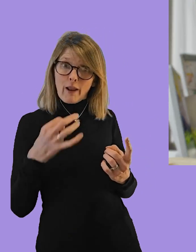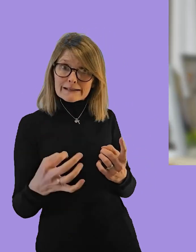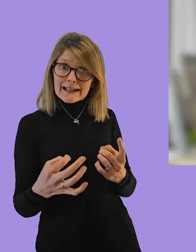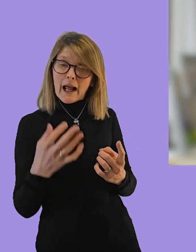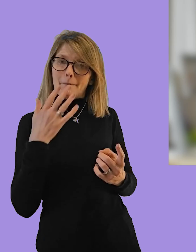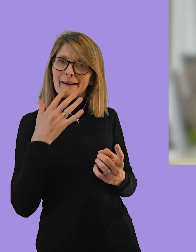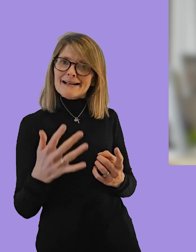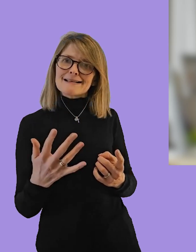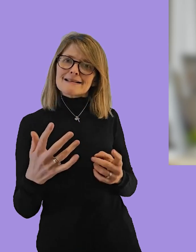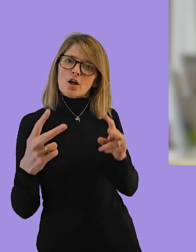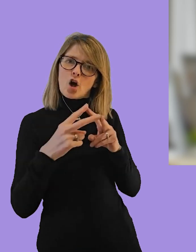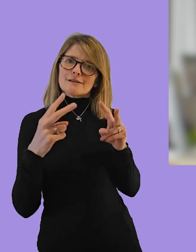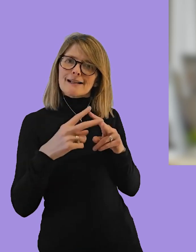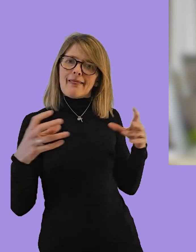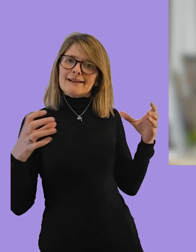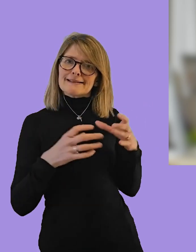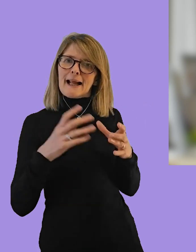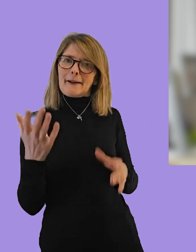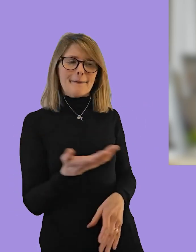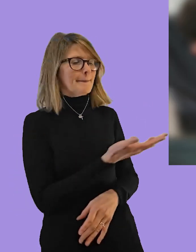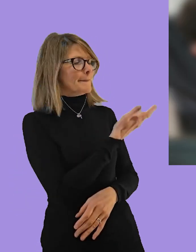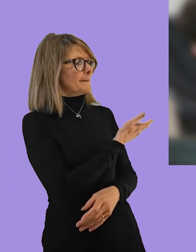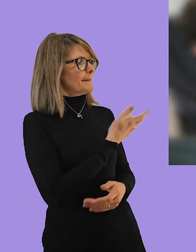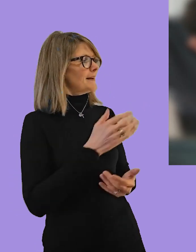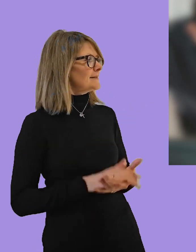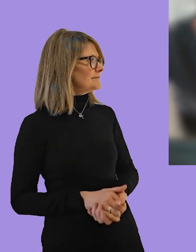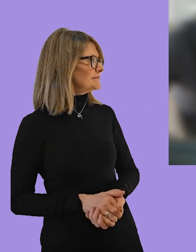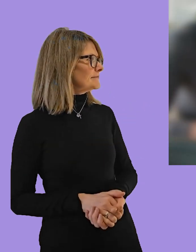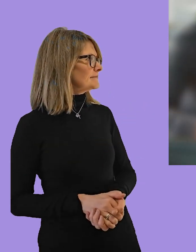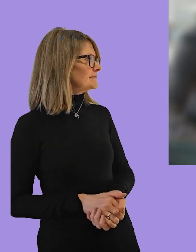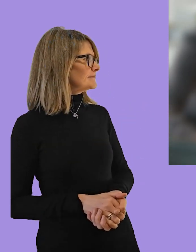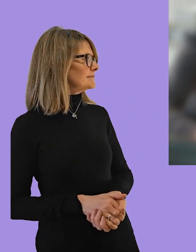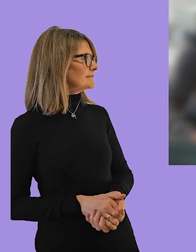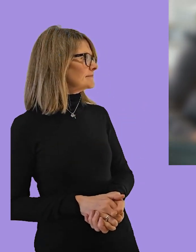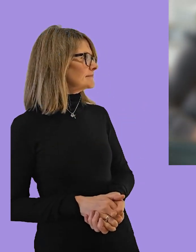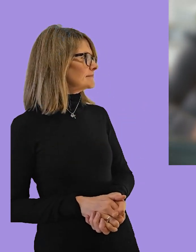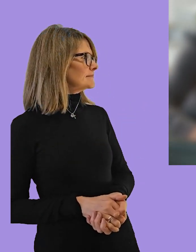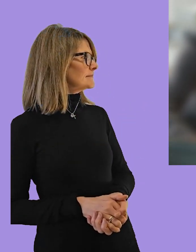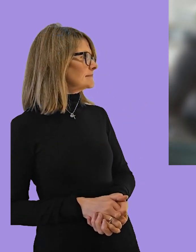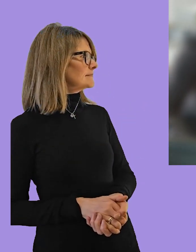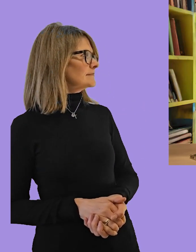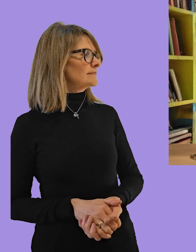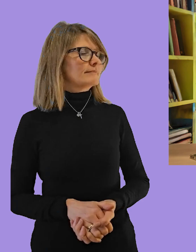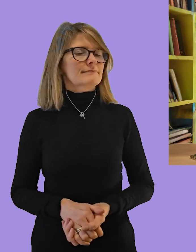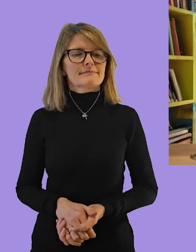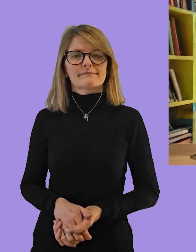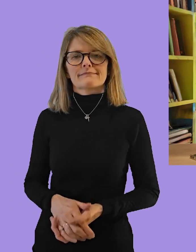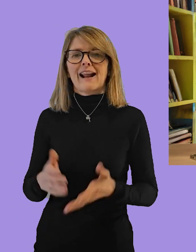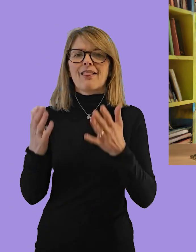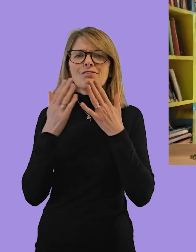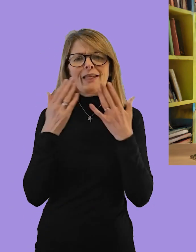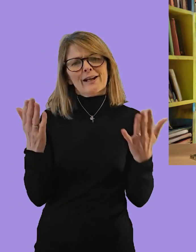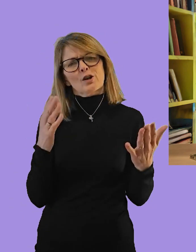on 020 8925 2435. Thank you ever so much for listening.